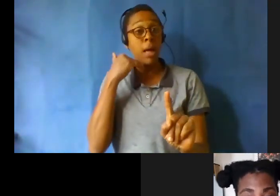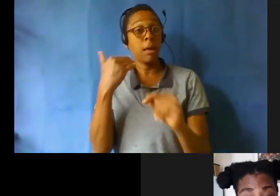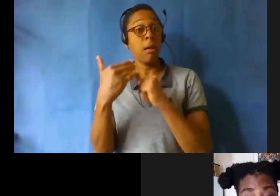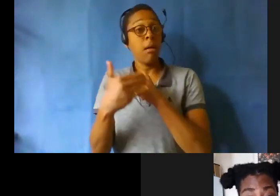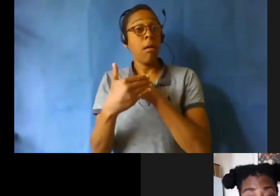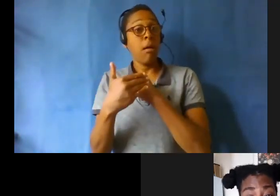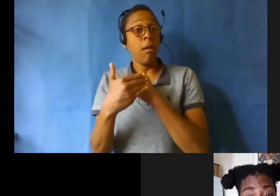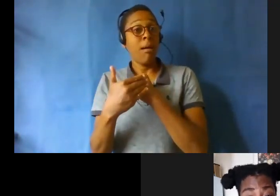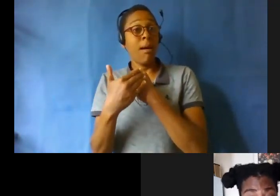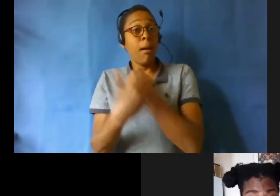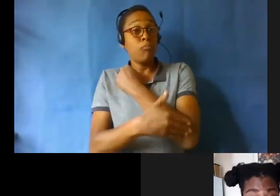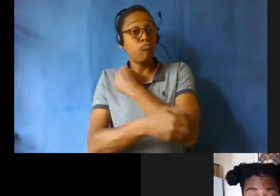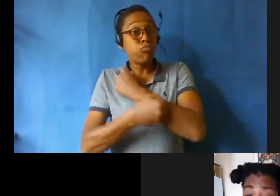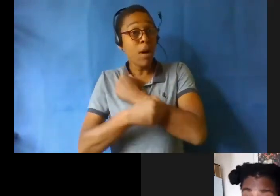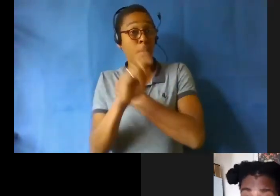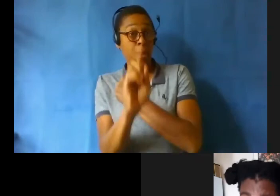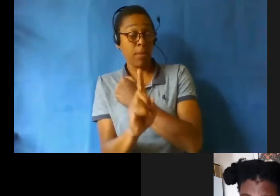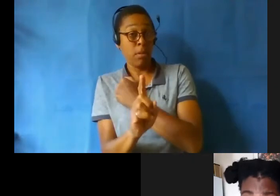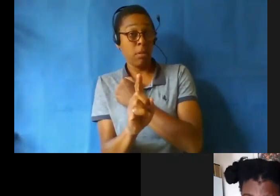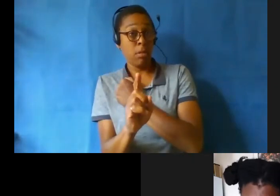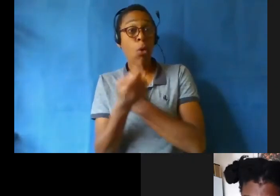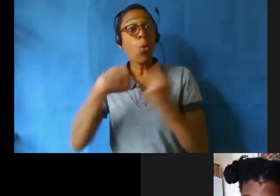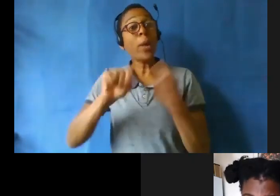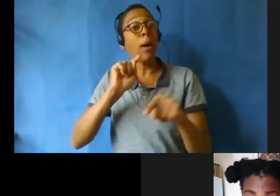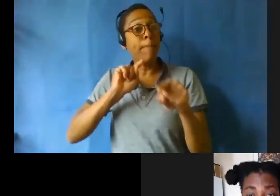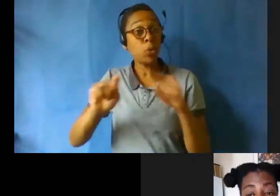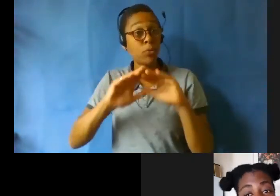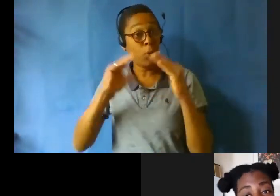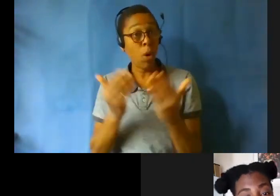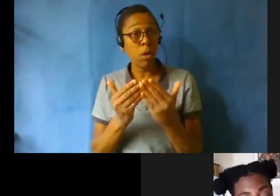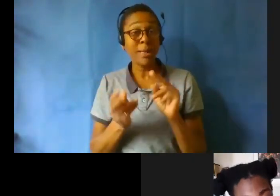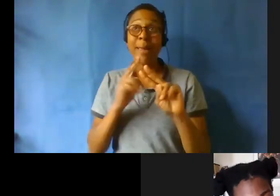to see yourself reflected in all your iterations not just when you're